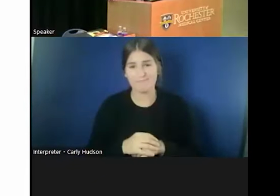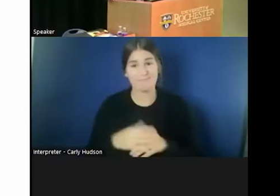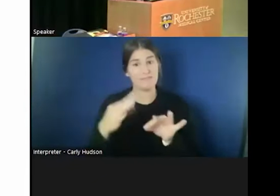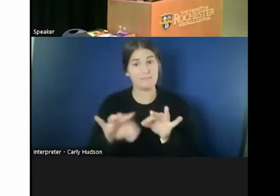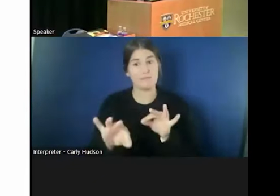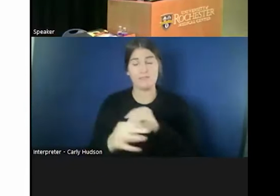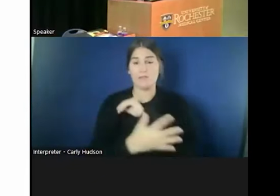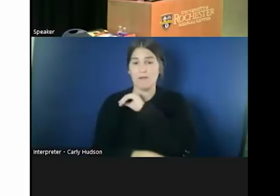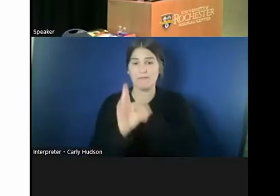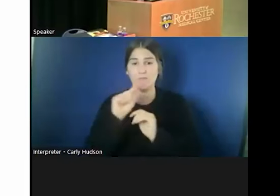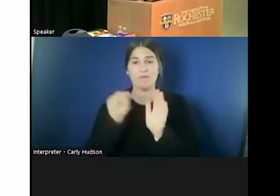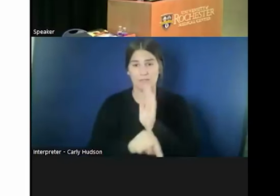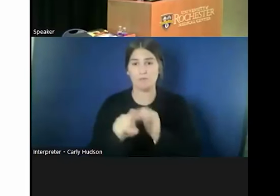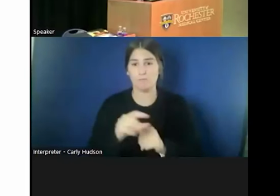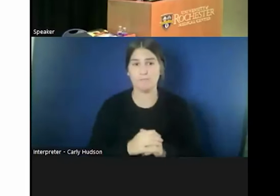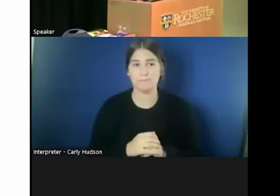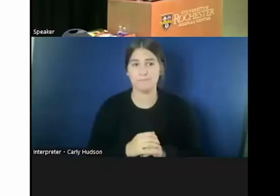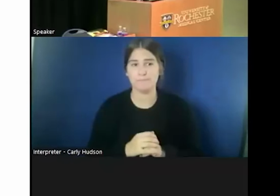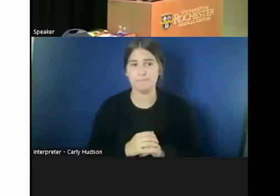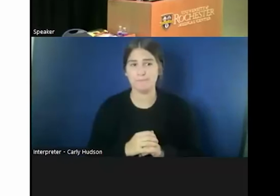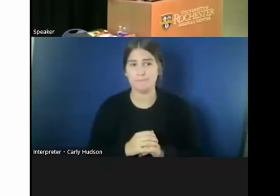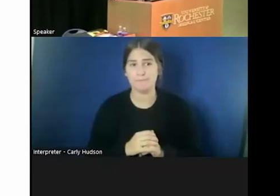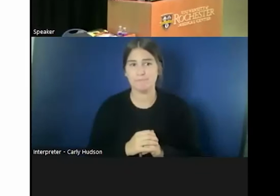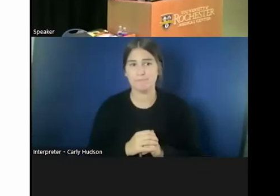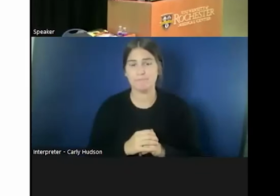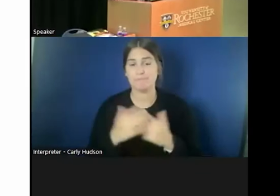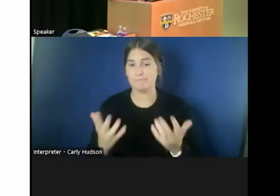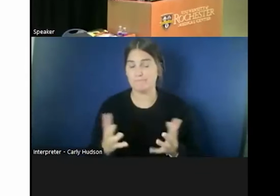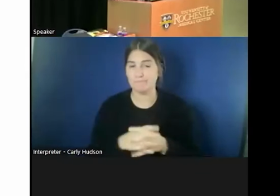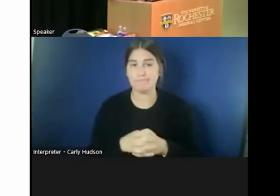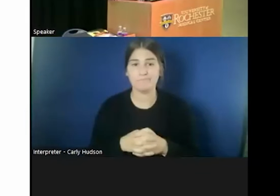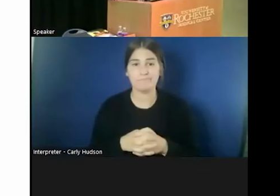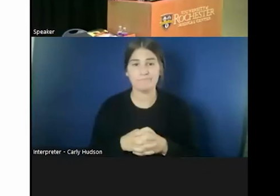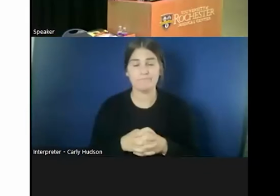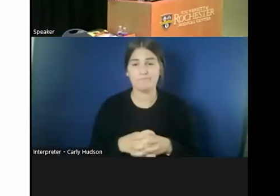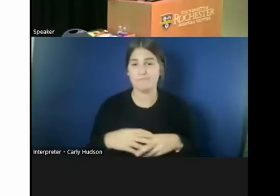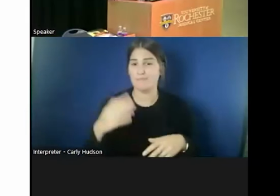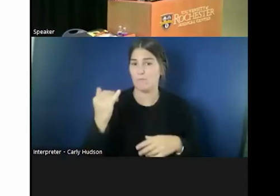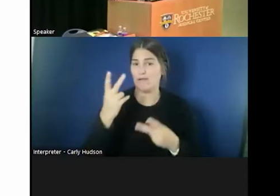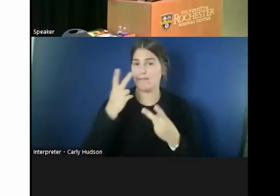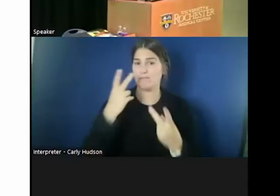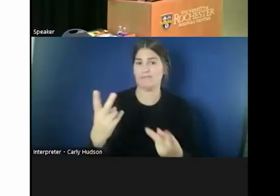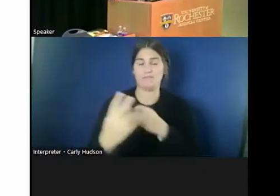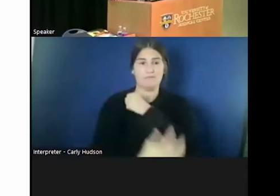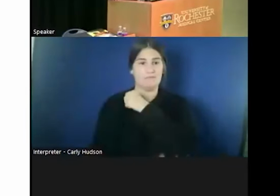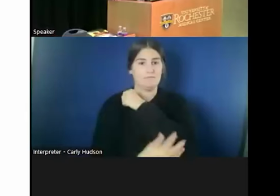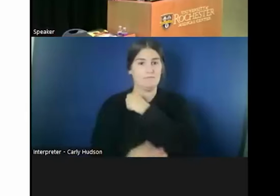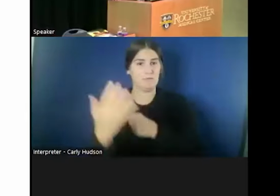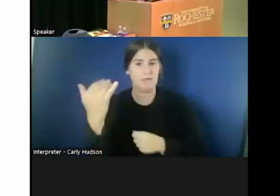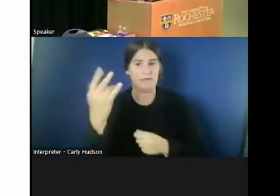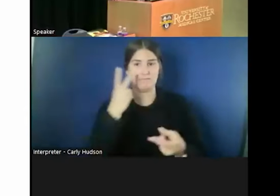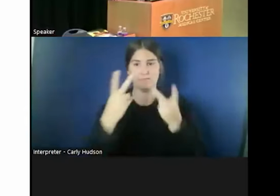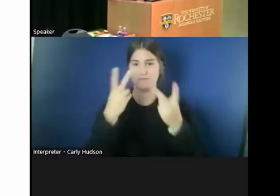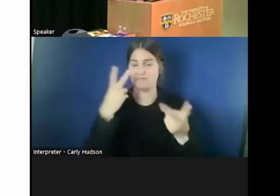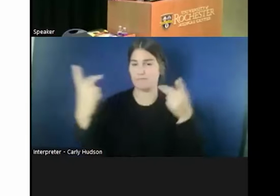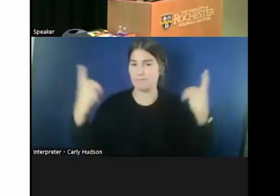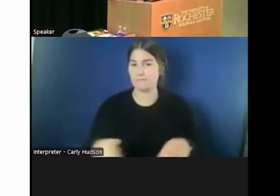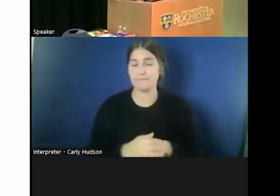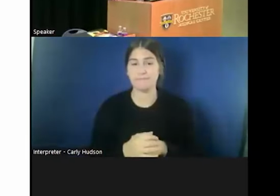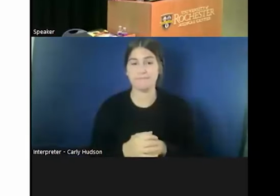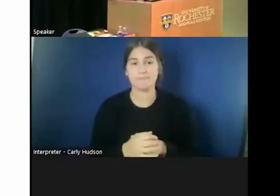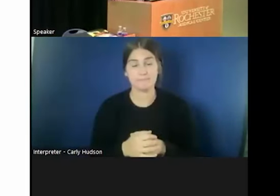kills so why do we see such poverty you know one of the reasons is that Latinos earn less than